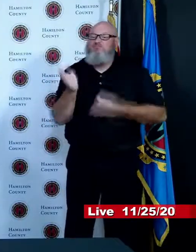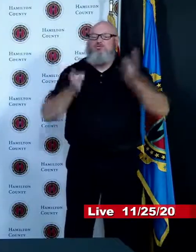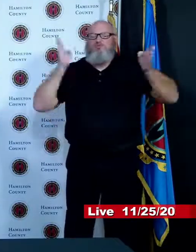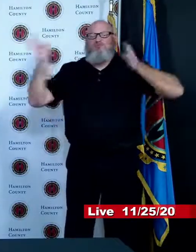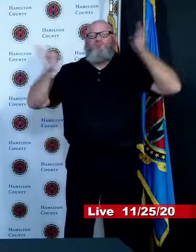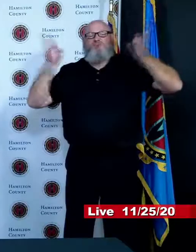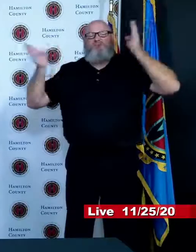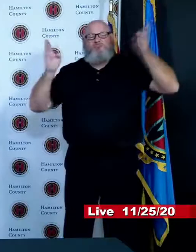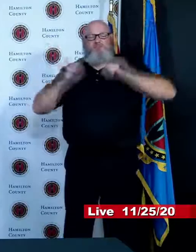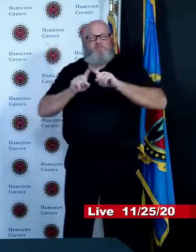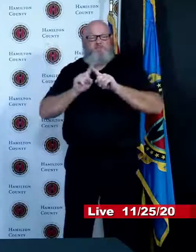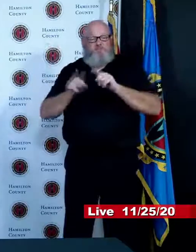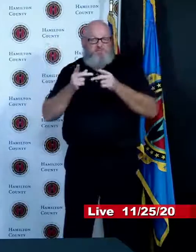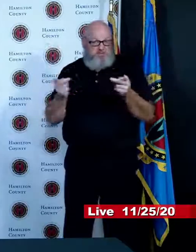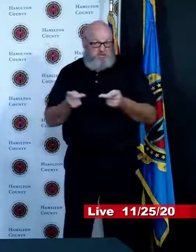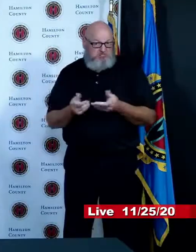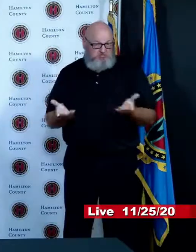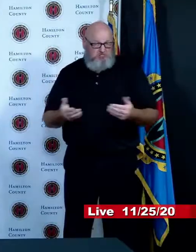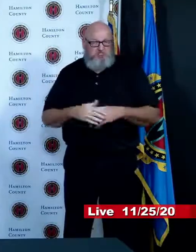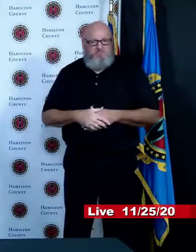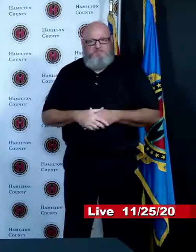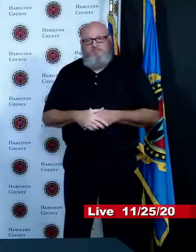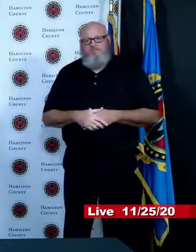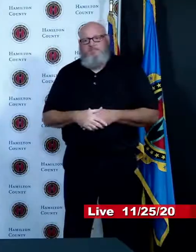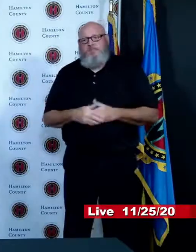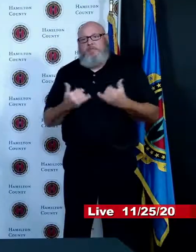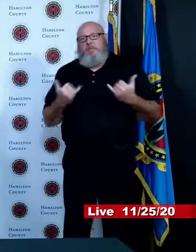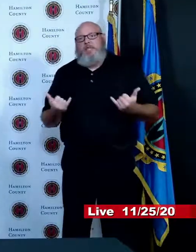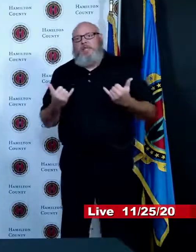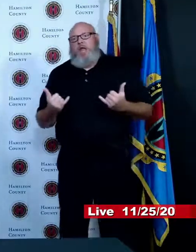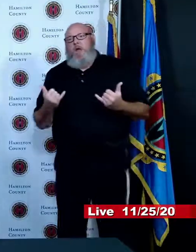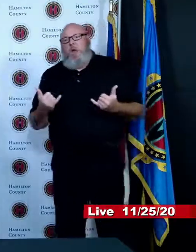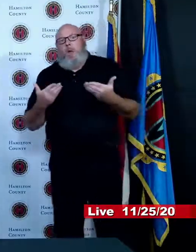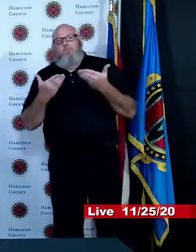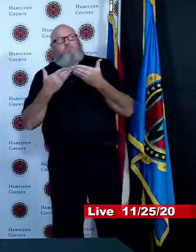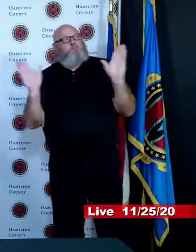time that we are asking from a public health perspective from a medical community perspective